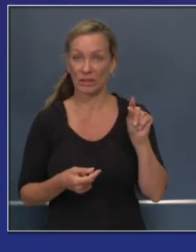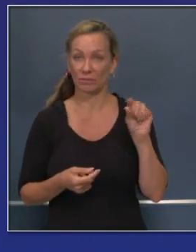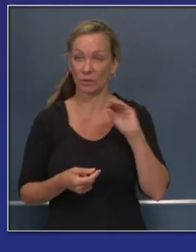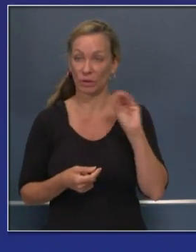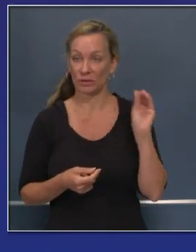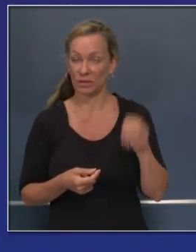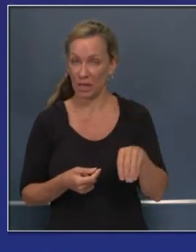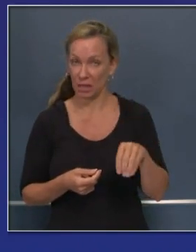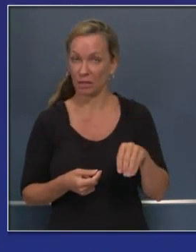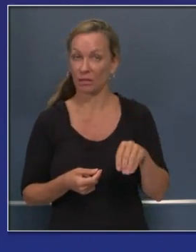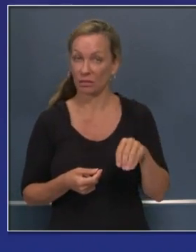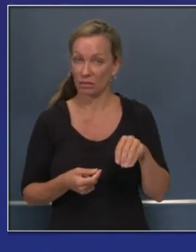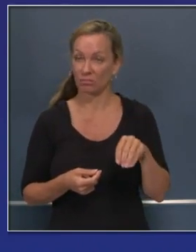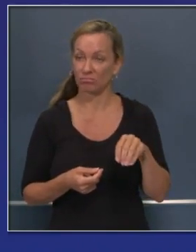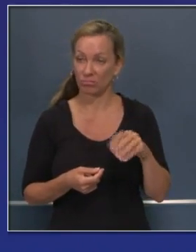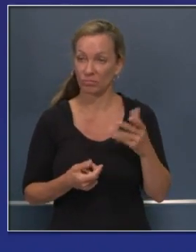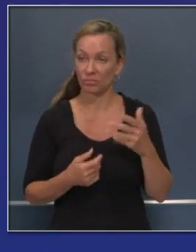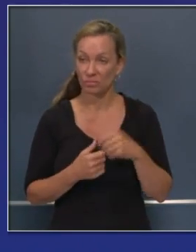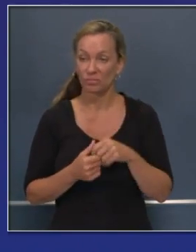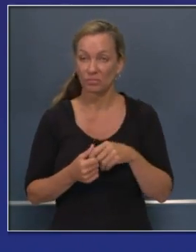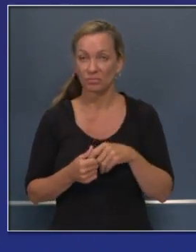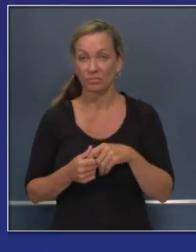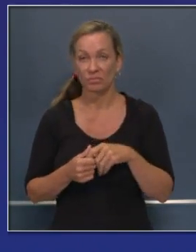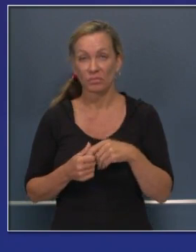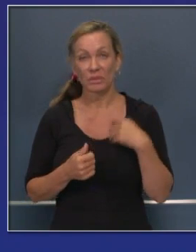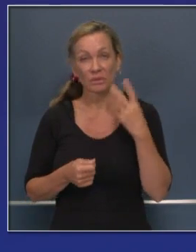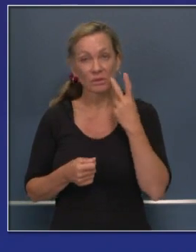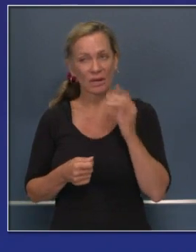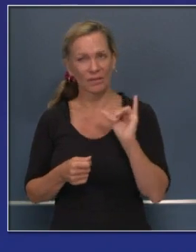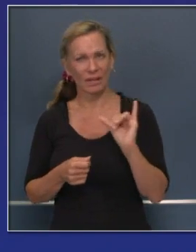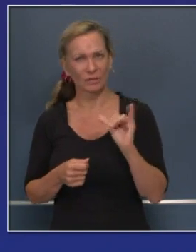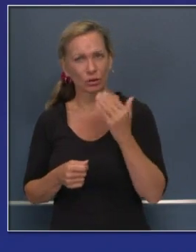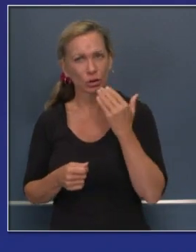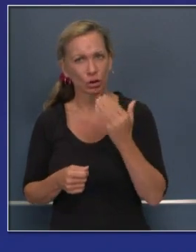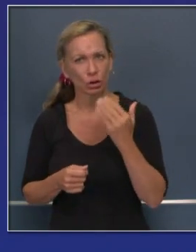THE HOSPITALIZATIONS CAME IN YESTERDAY.